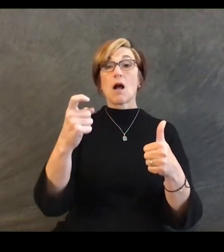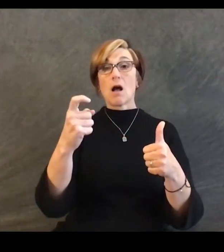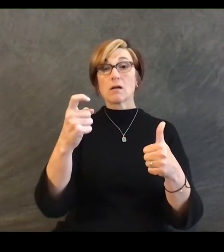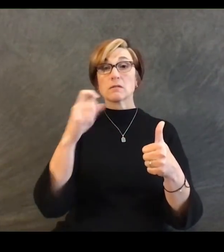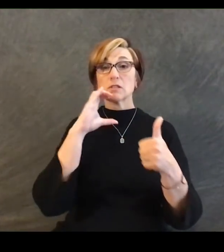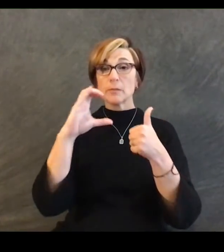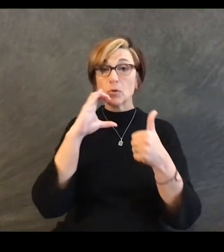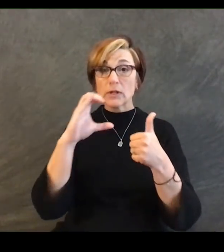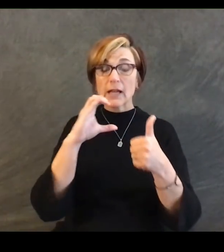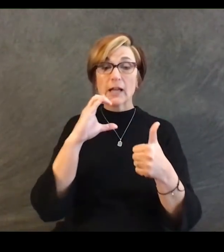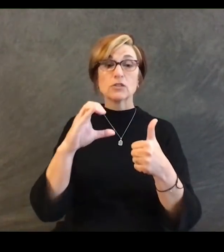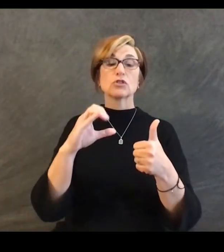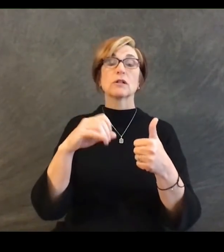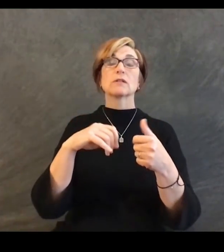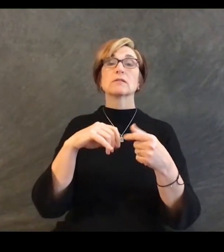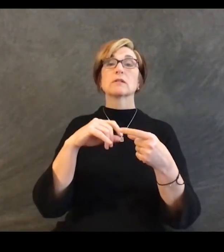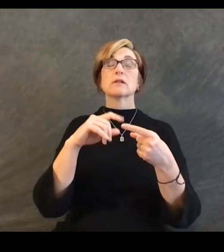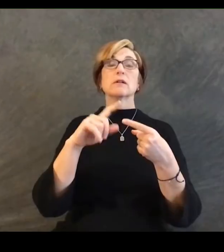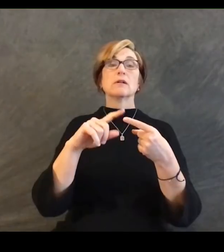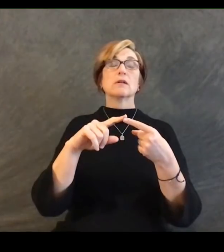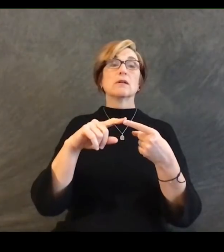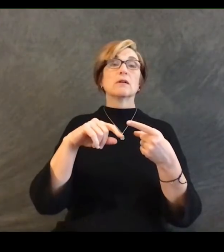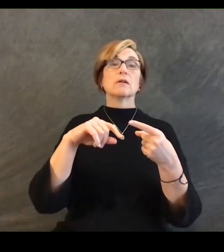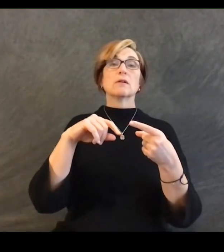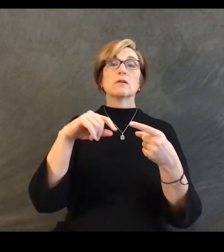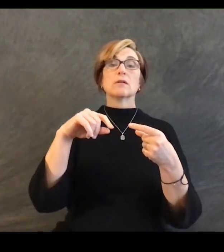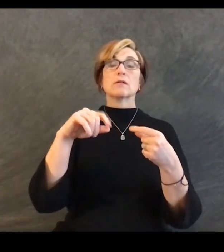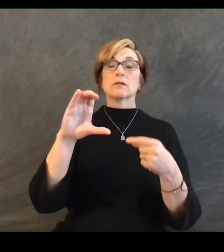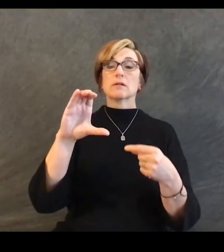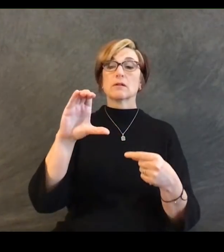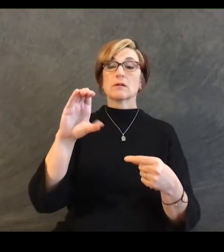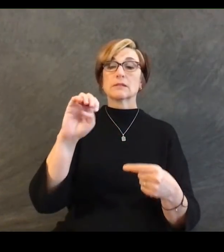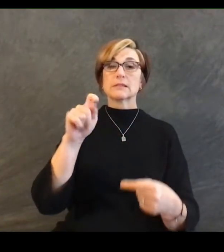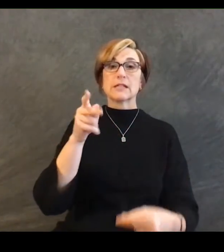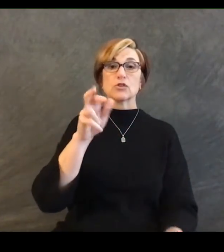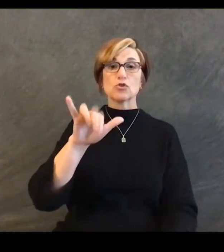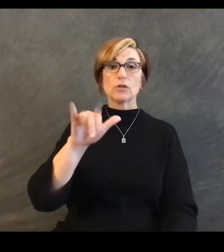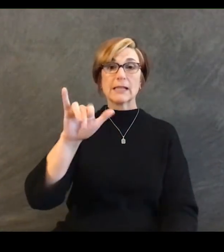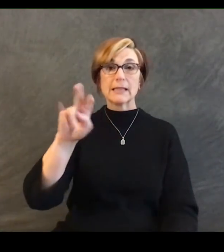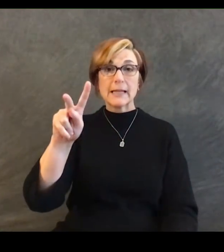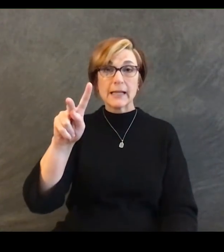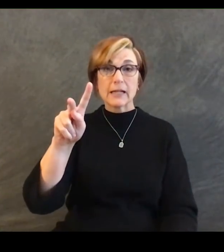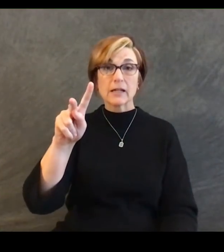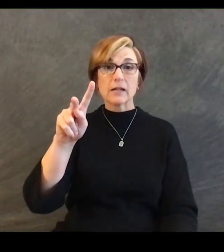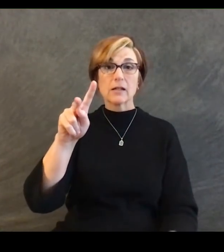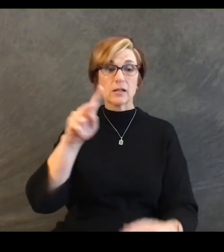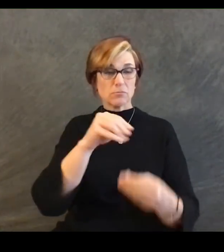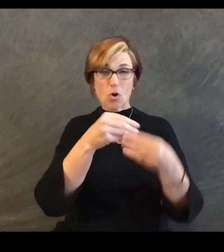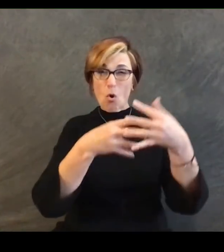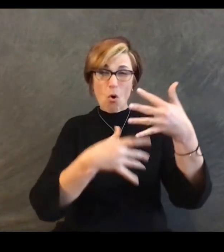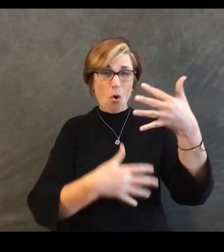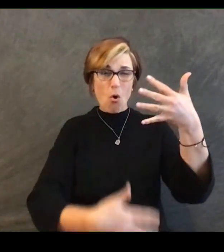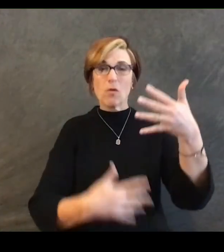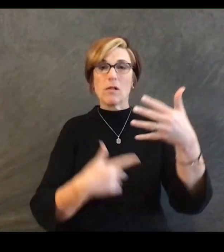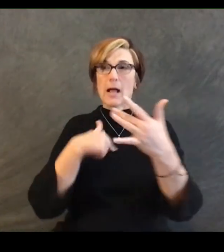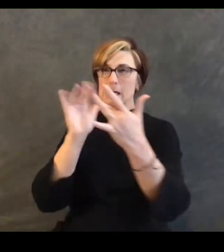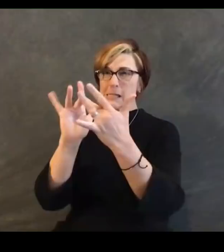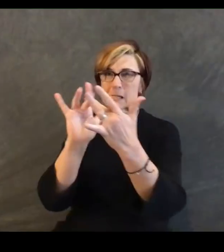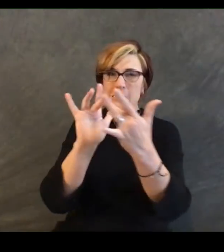Jeffery story of CenturyLink they're doing an incredible job if you look at